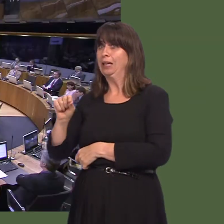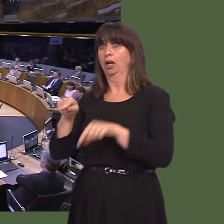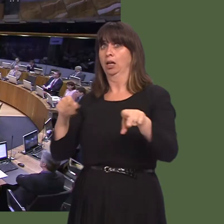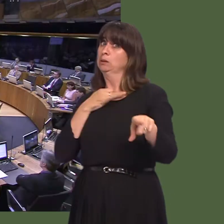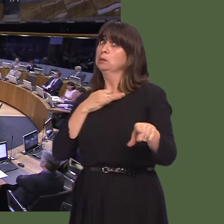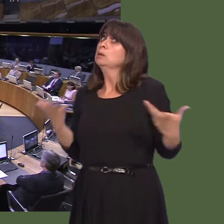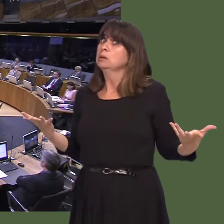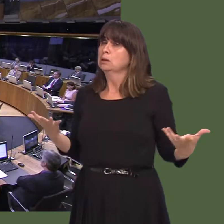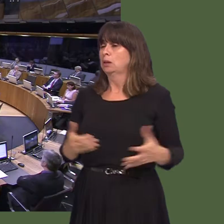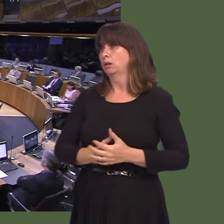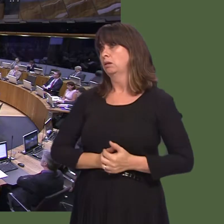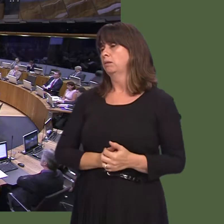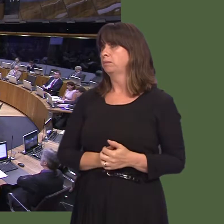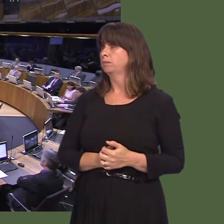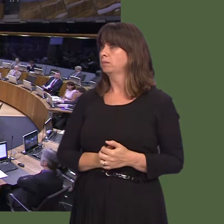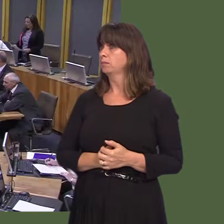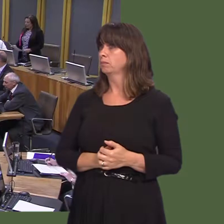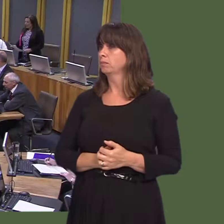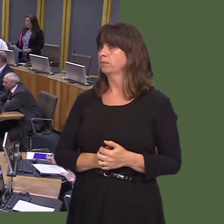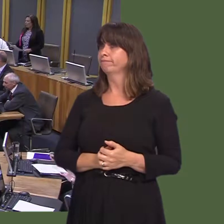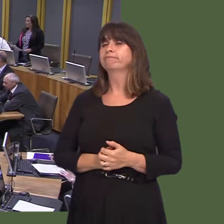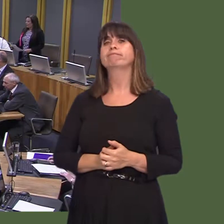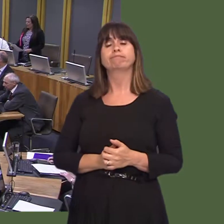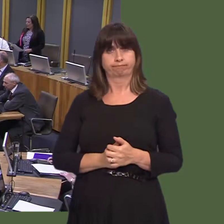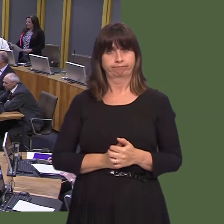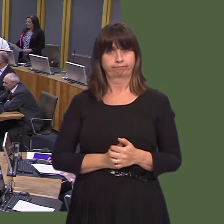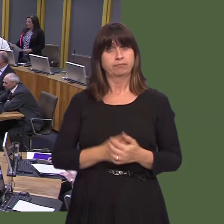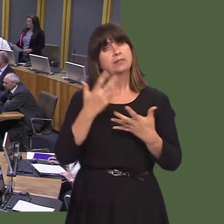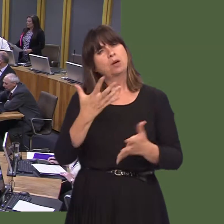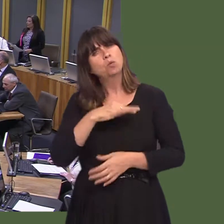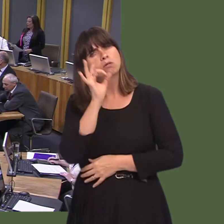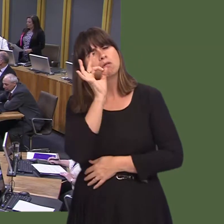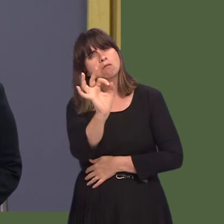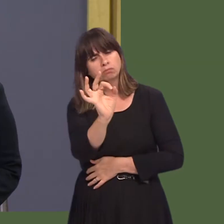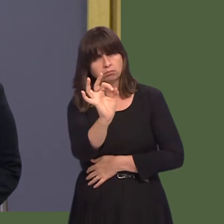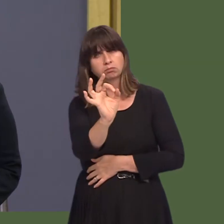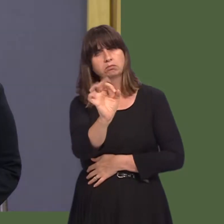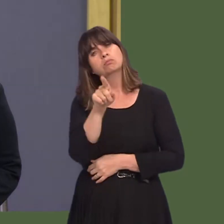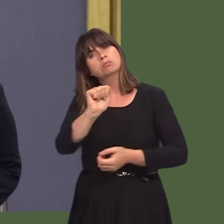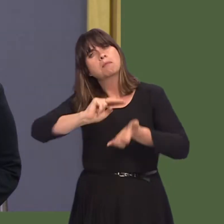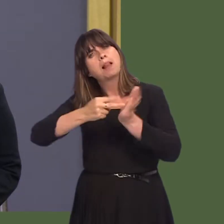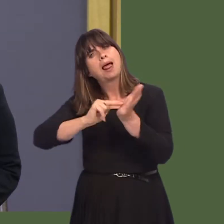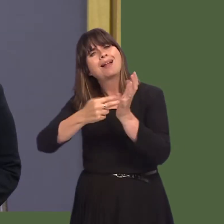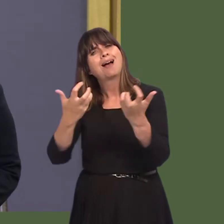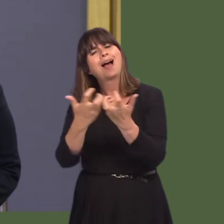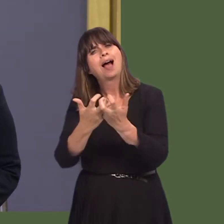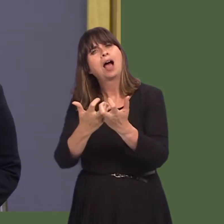A wnaiff y Prif Weinidog roi'r wybodaeth ddiweddaraf am gynlluniau Llywodraeth Cymru i wella lles